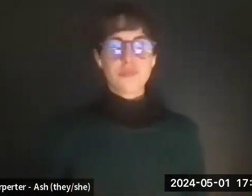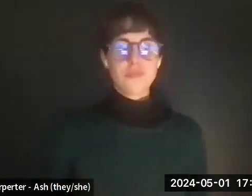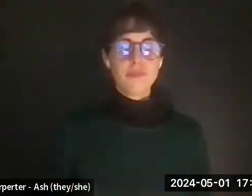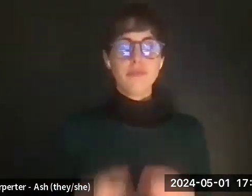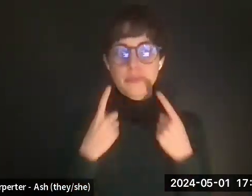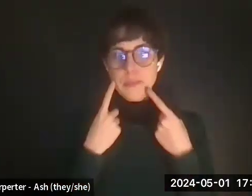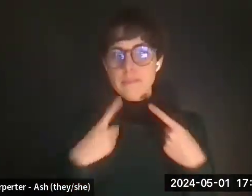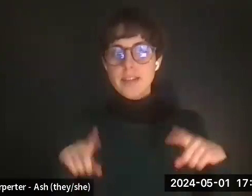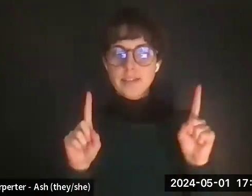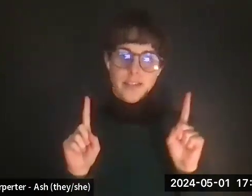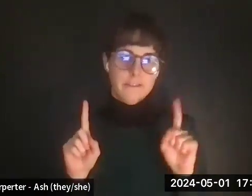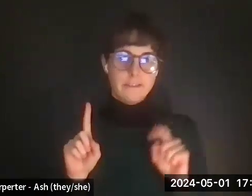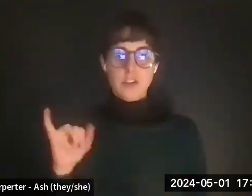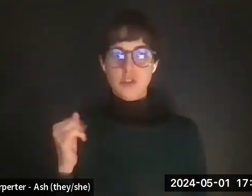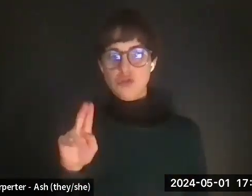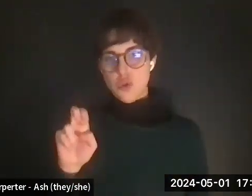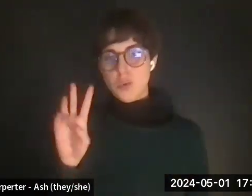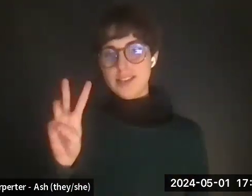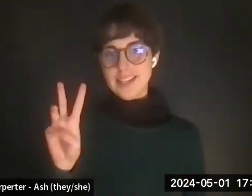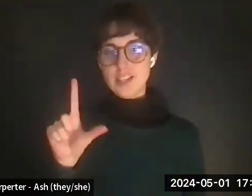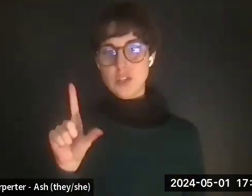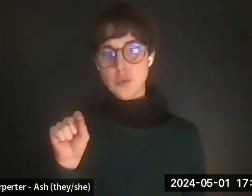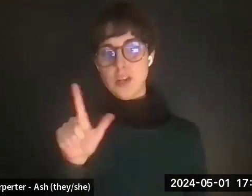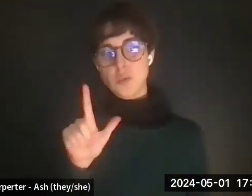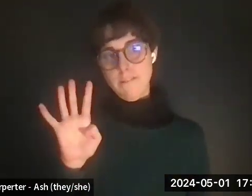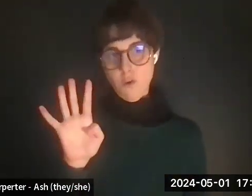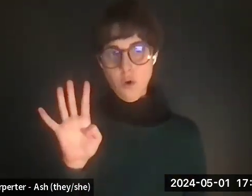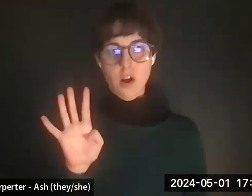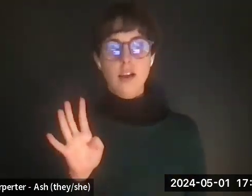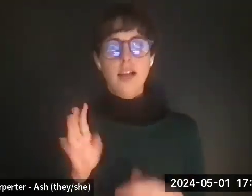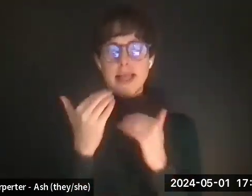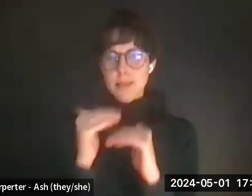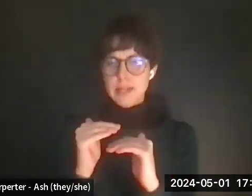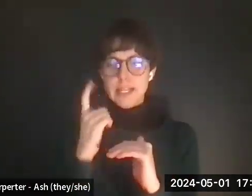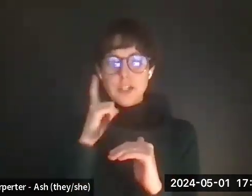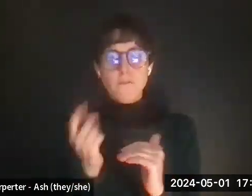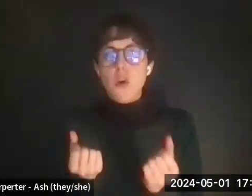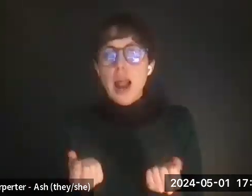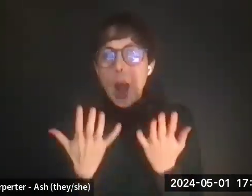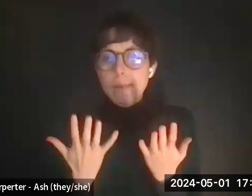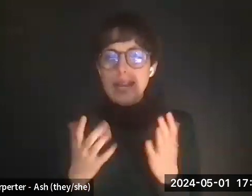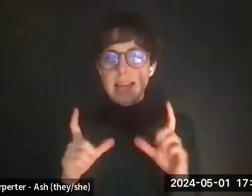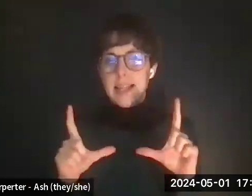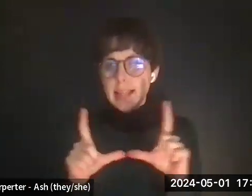The limitations on the number of renewals for master's level counselor associates and substance use disorder professional